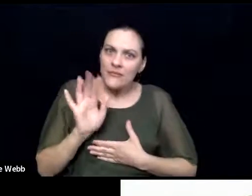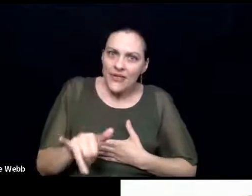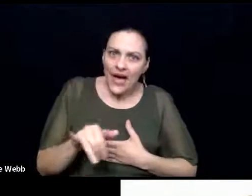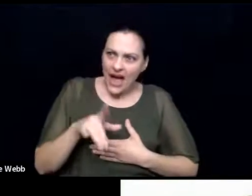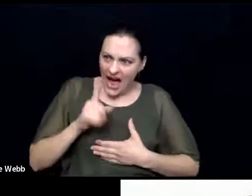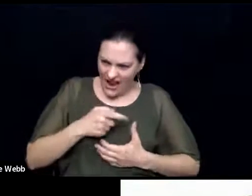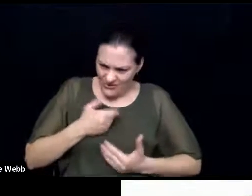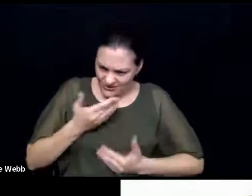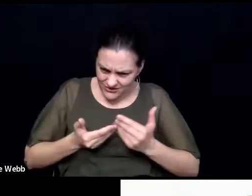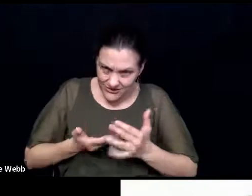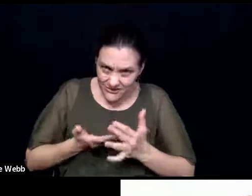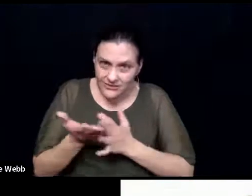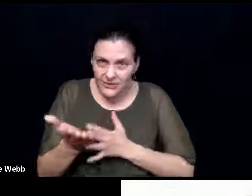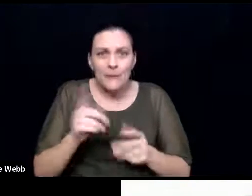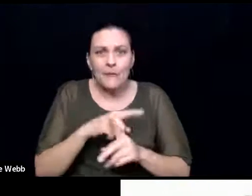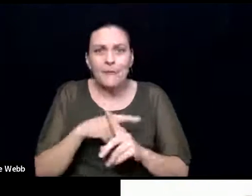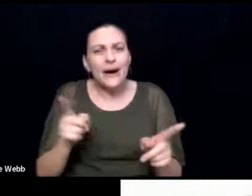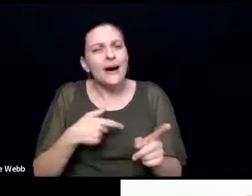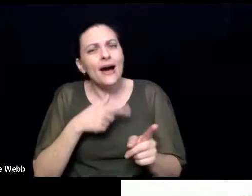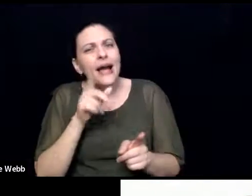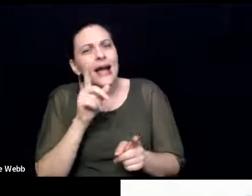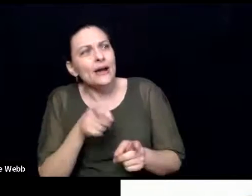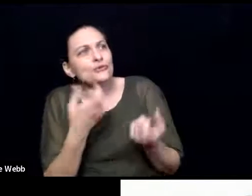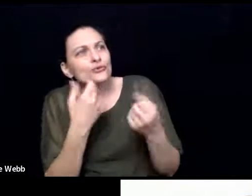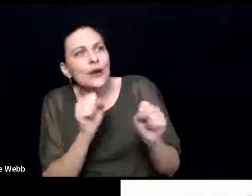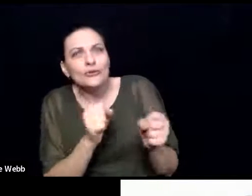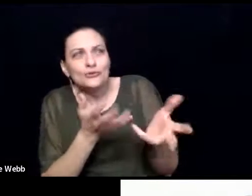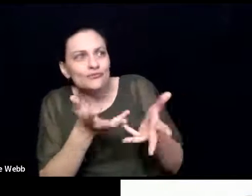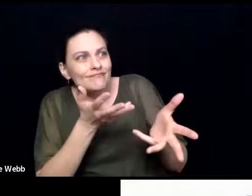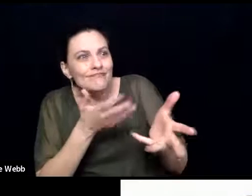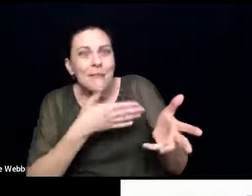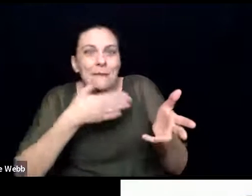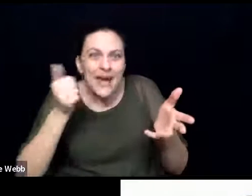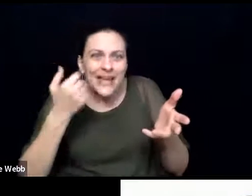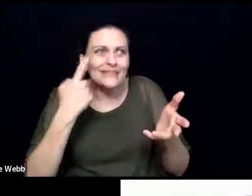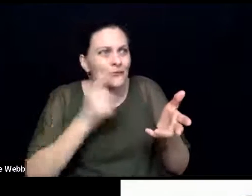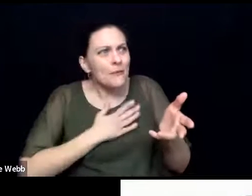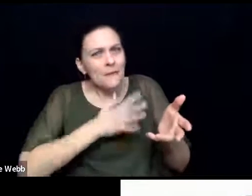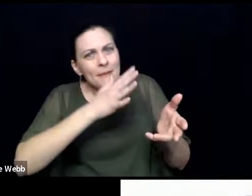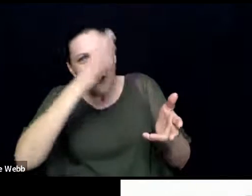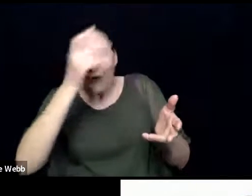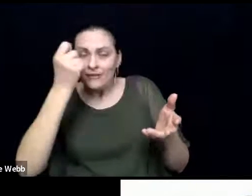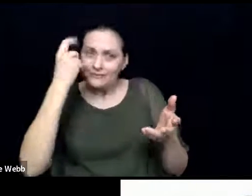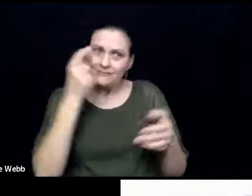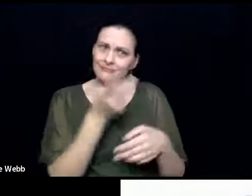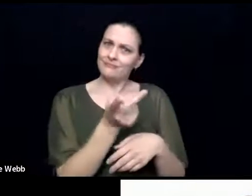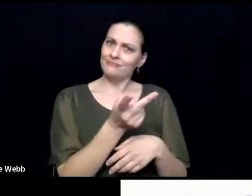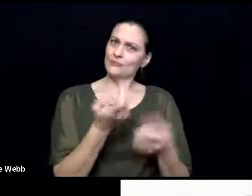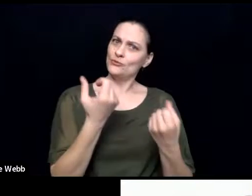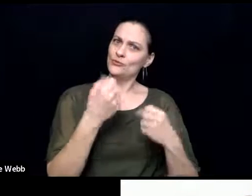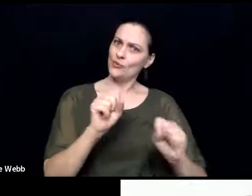to be successful and from their perspective think about this. In the 1960s from their perspective,